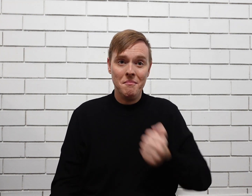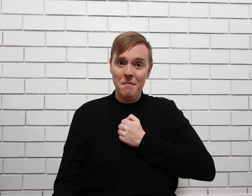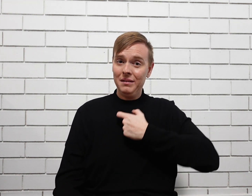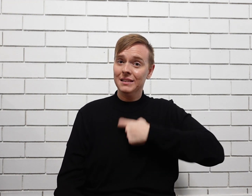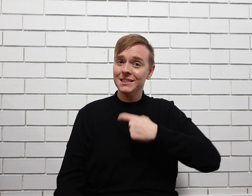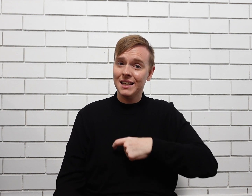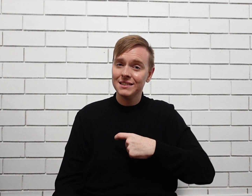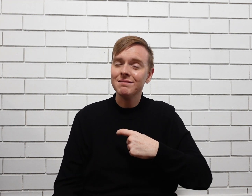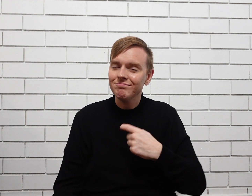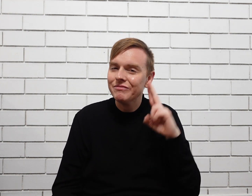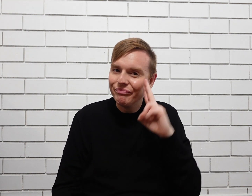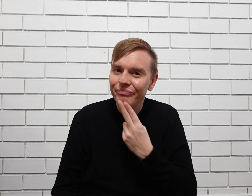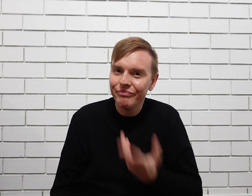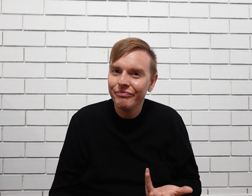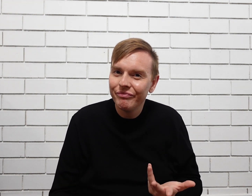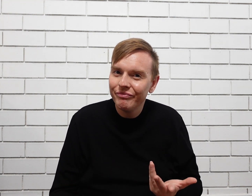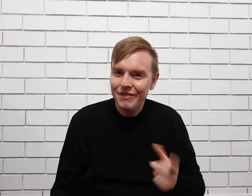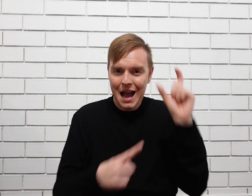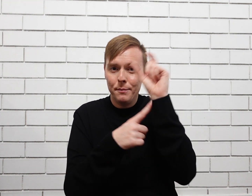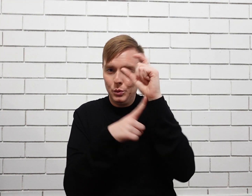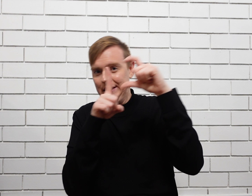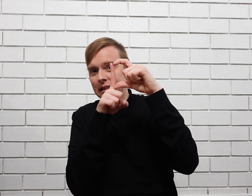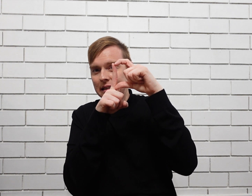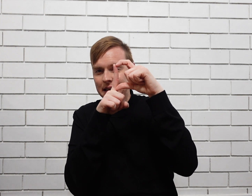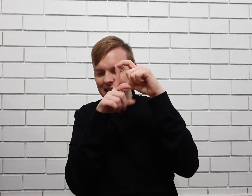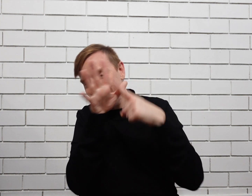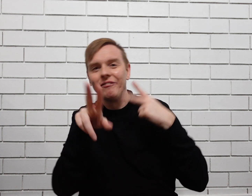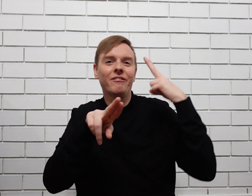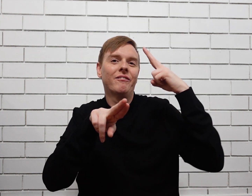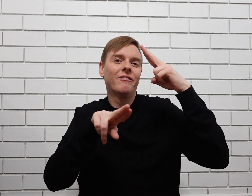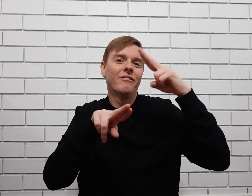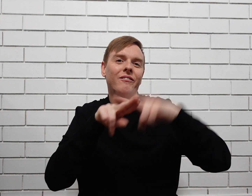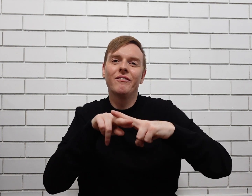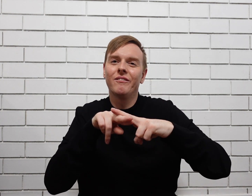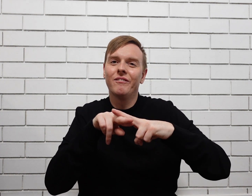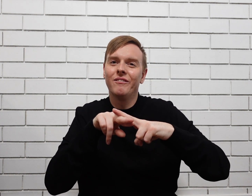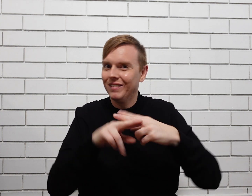My identity is Deaf with a capital D eaf.